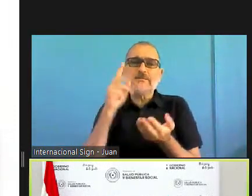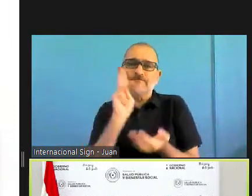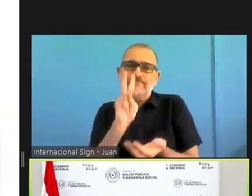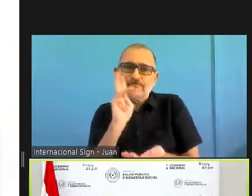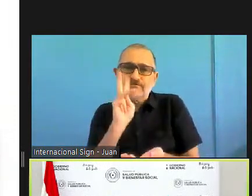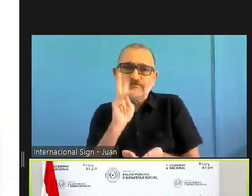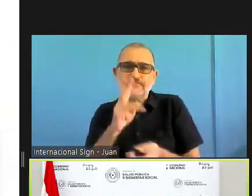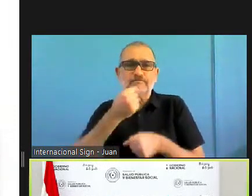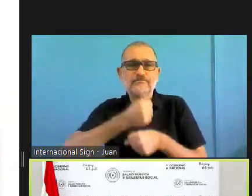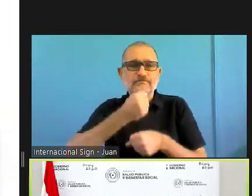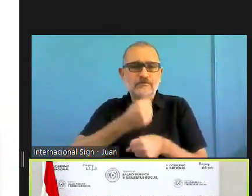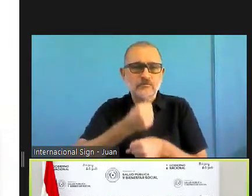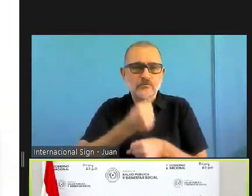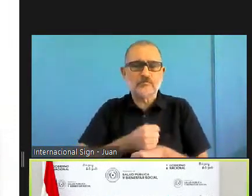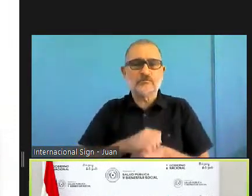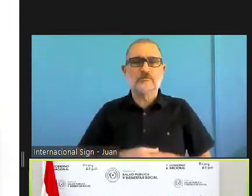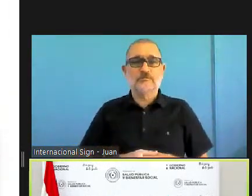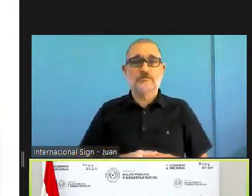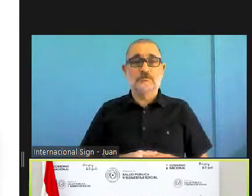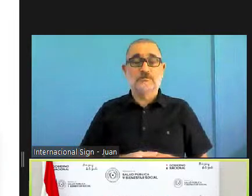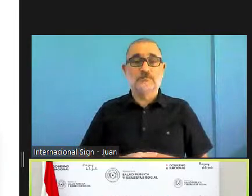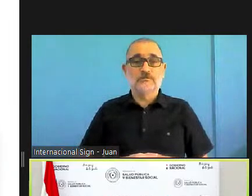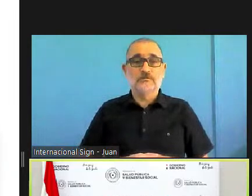in cooperation with the community.